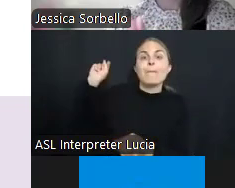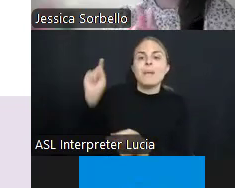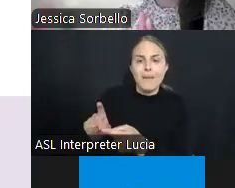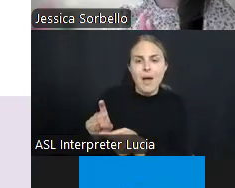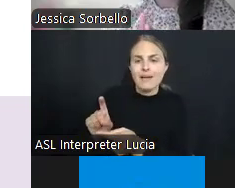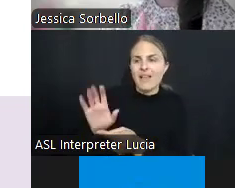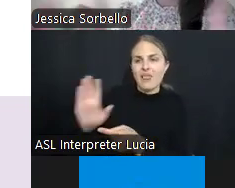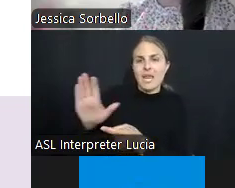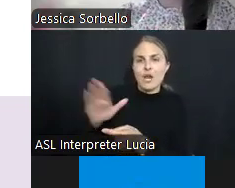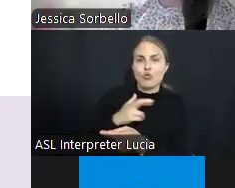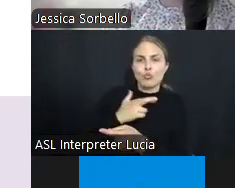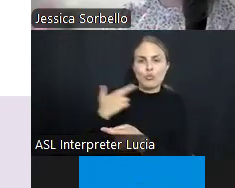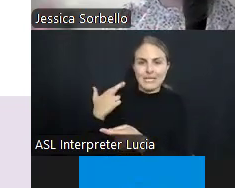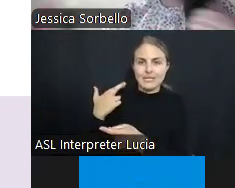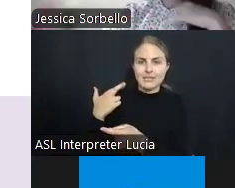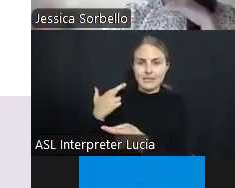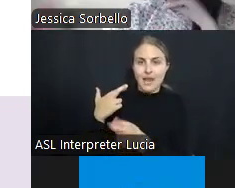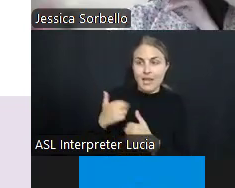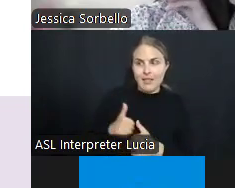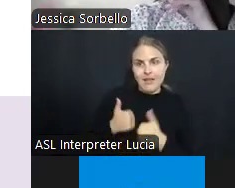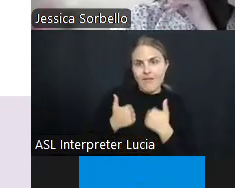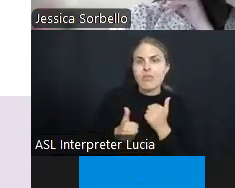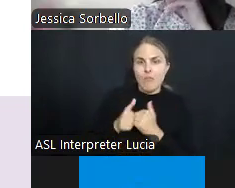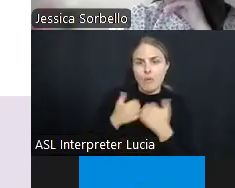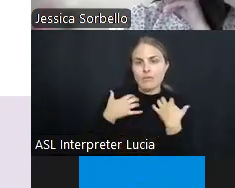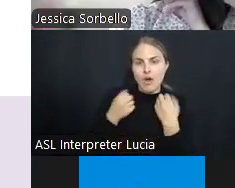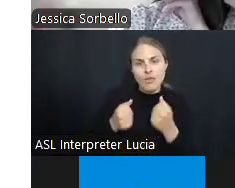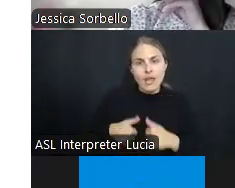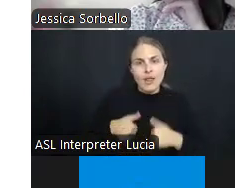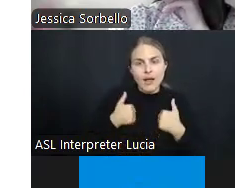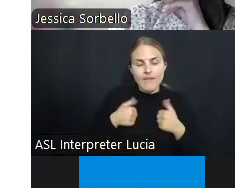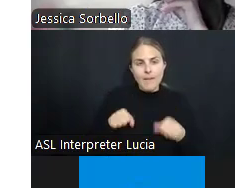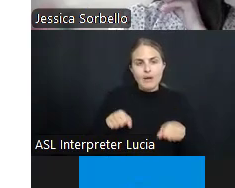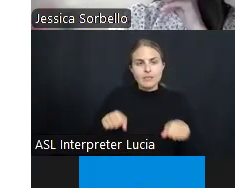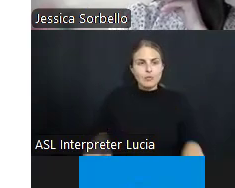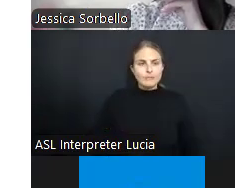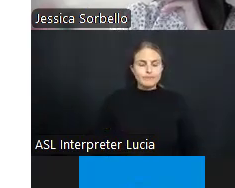? Okay. So harm reduction, actually before I